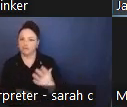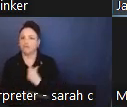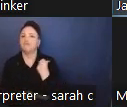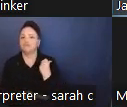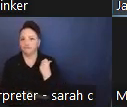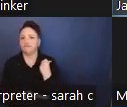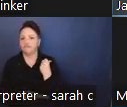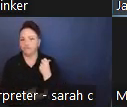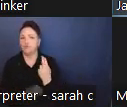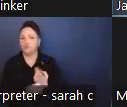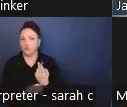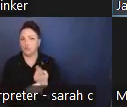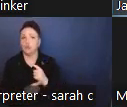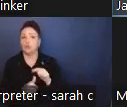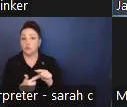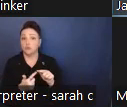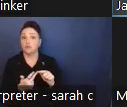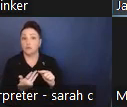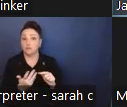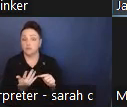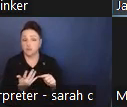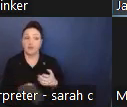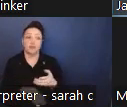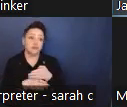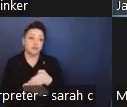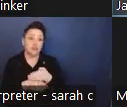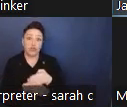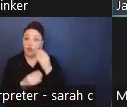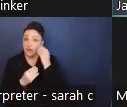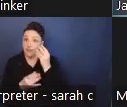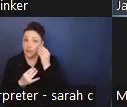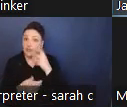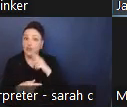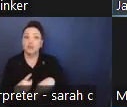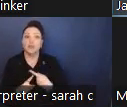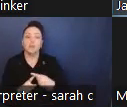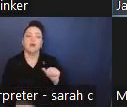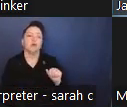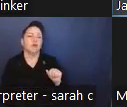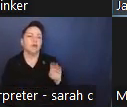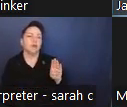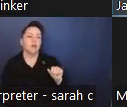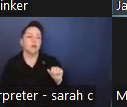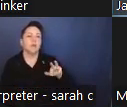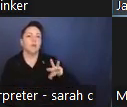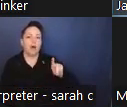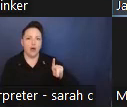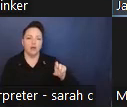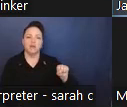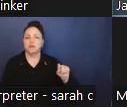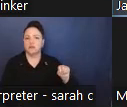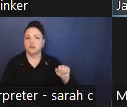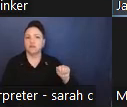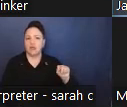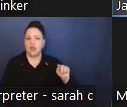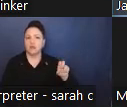utilize to share information and who they should contact if they have questions.